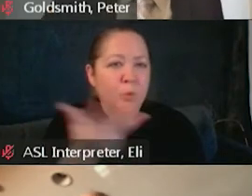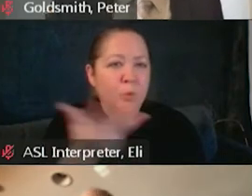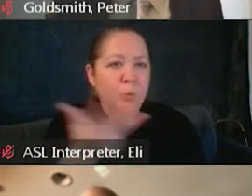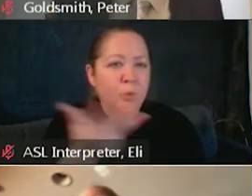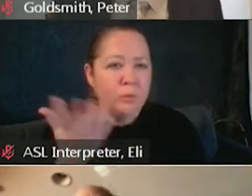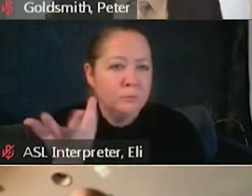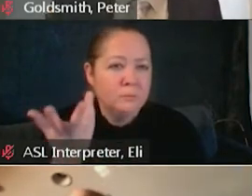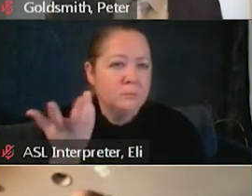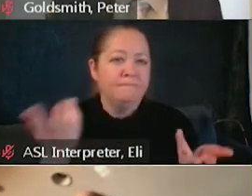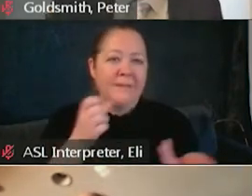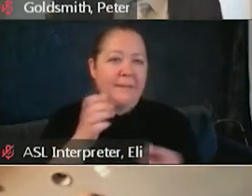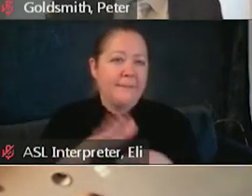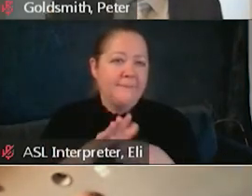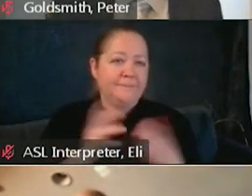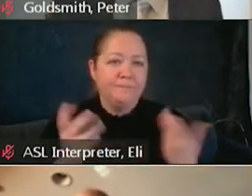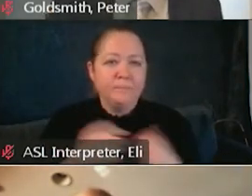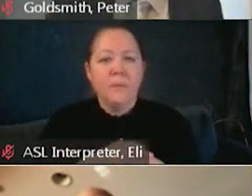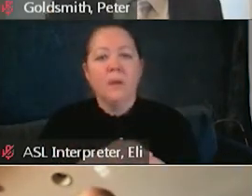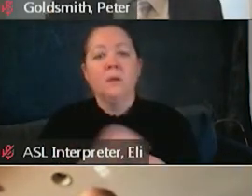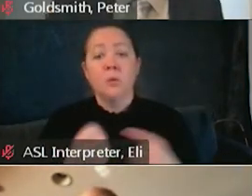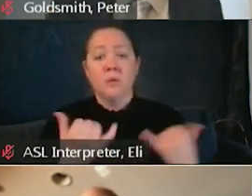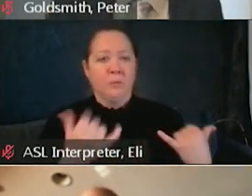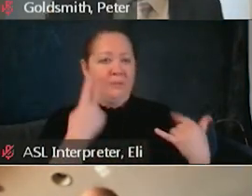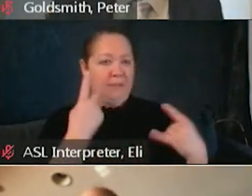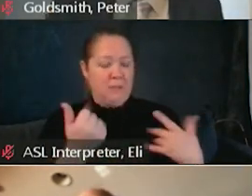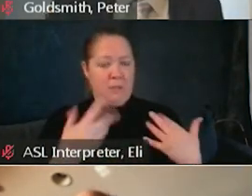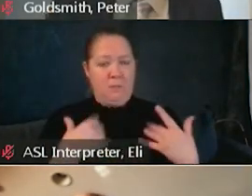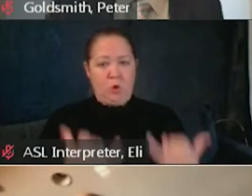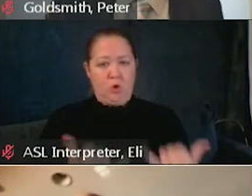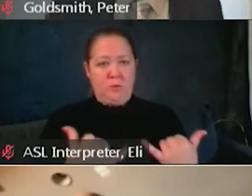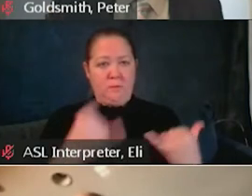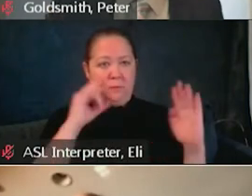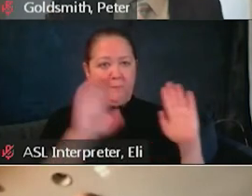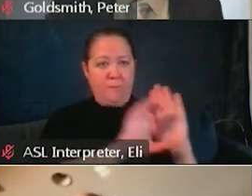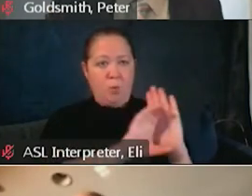And your a couple of photos of the existing facility, the polio to the left is taken from the rear of the